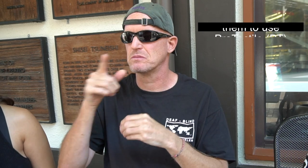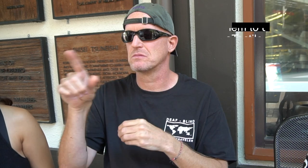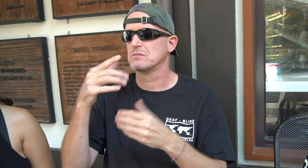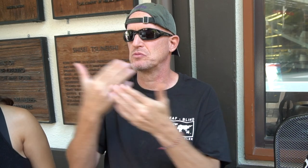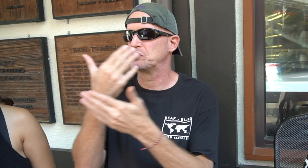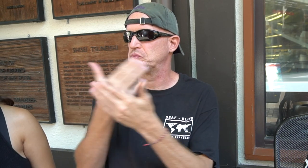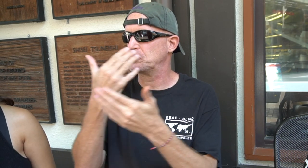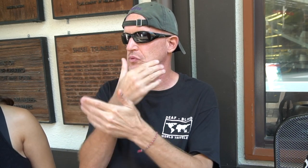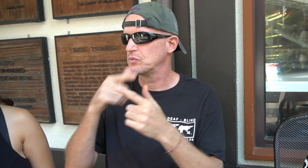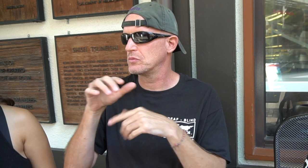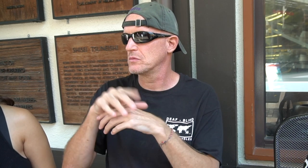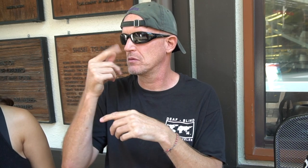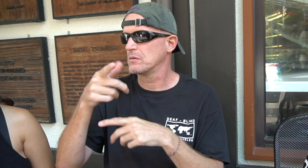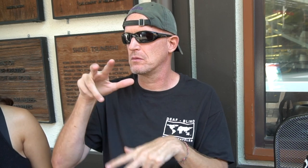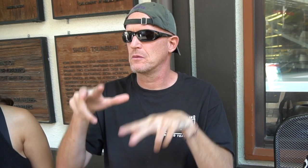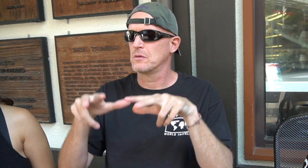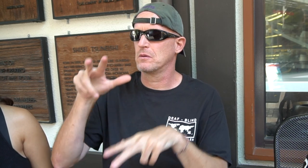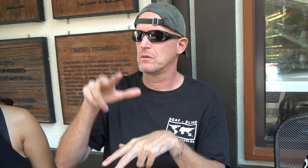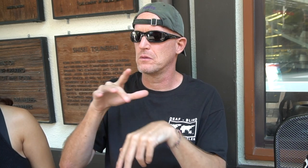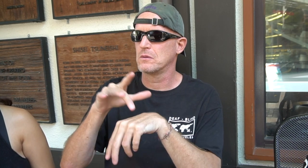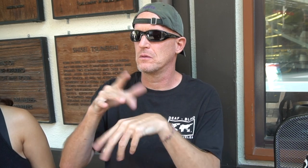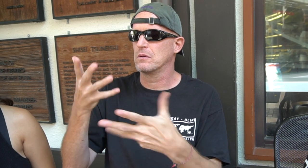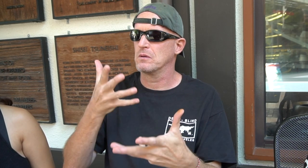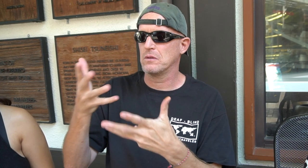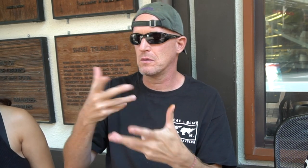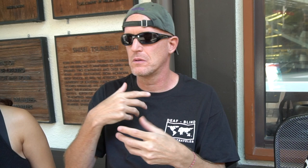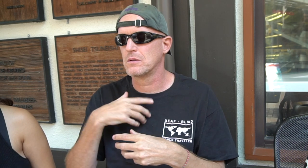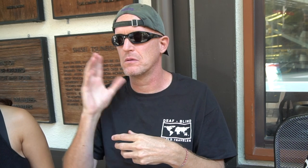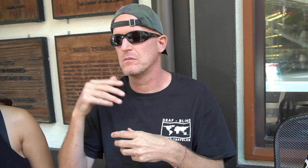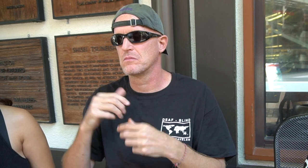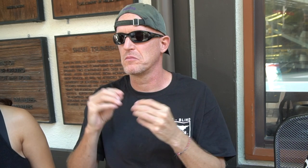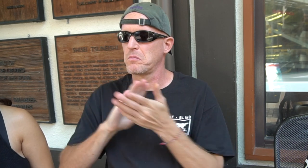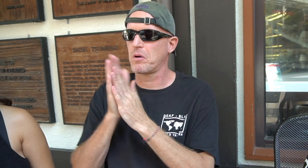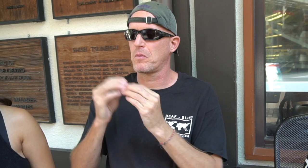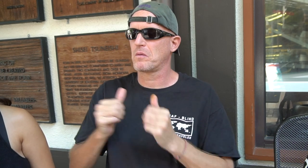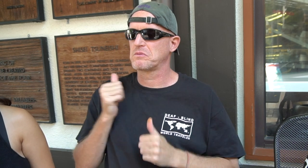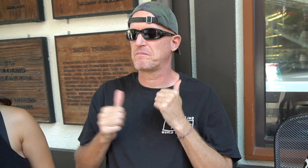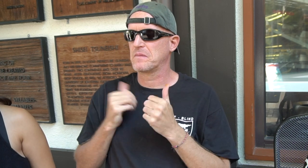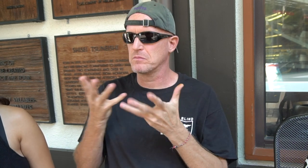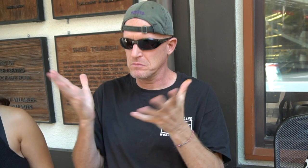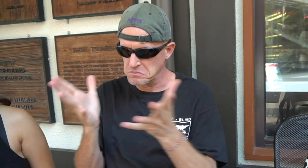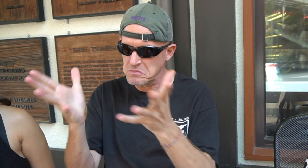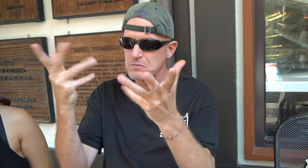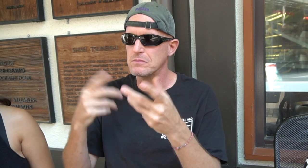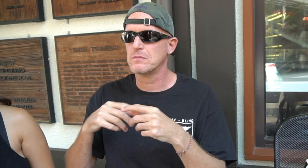They're really unfamiliar to PT and feel awkward with touching Their awkwardness didn't stop me, I've become more assertive to have them become comfortable and used to PT